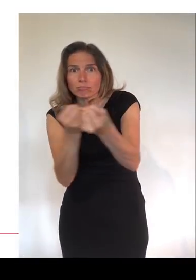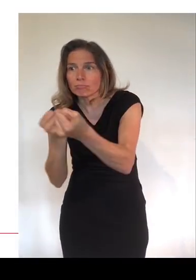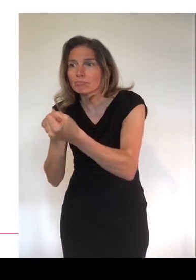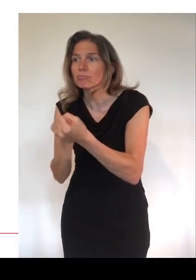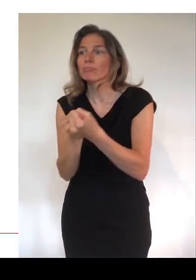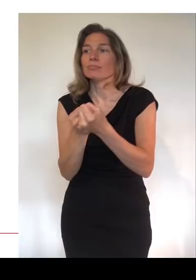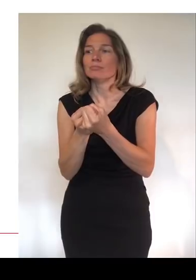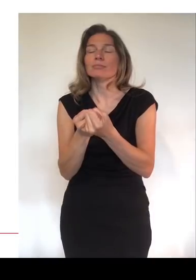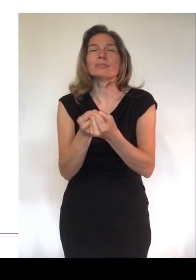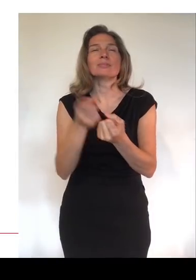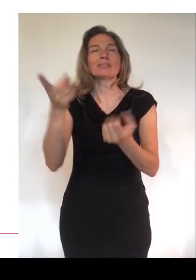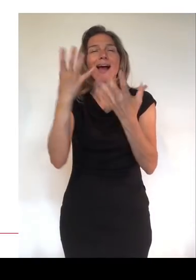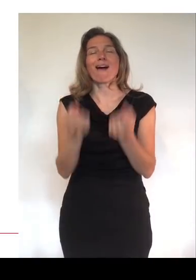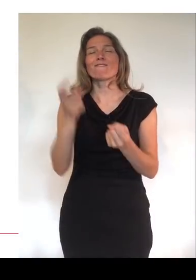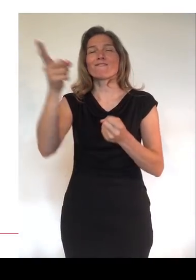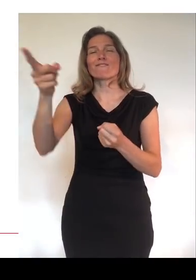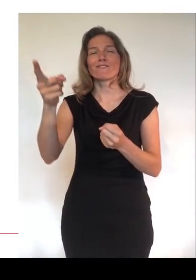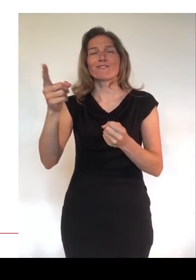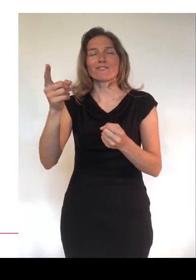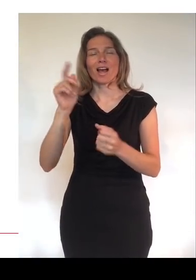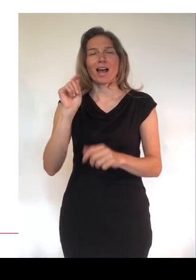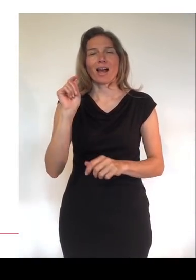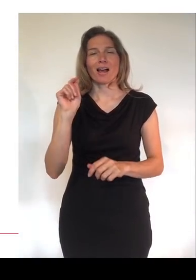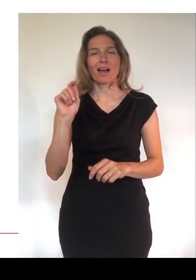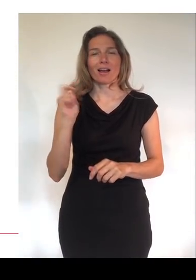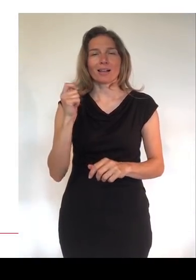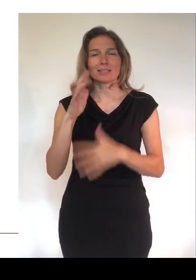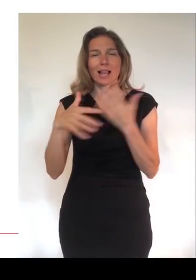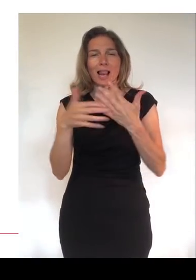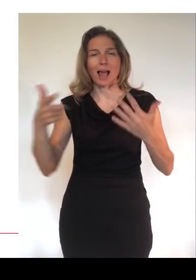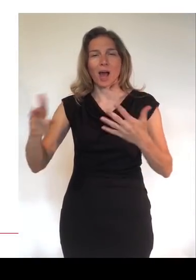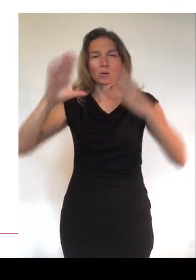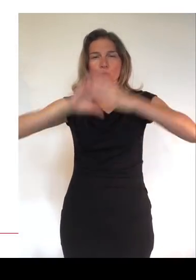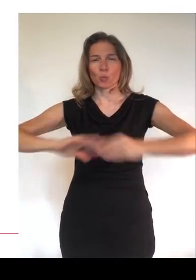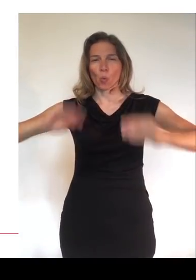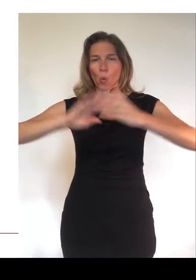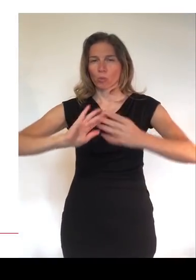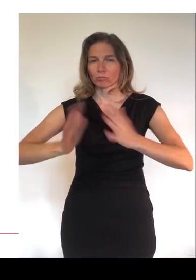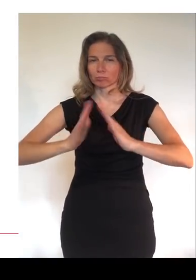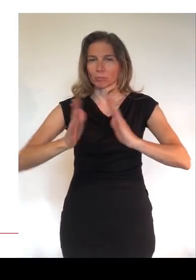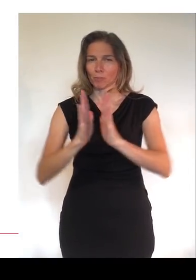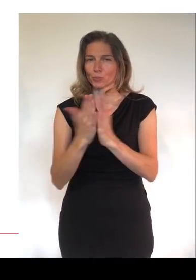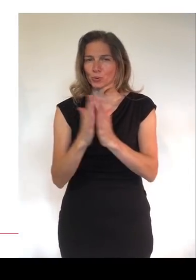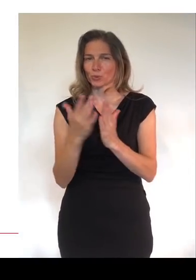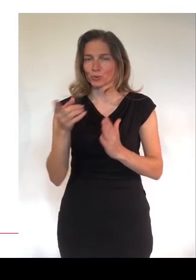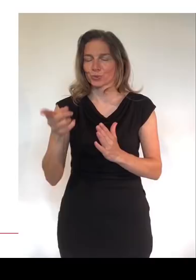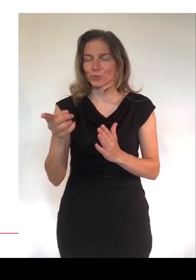Studio KSL so as I already said the tool was originally in Dutch for sign language of